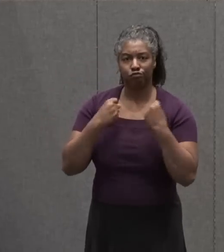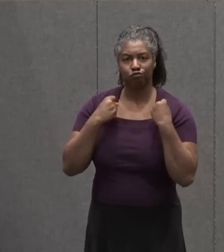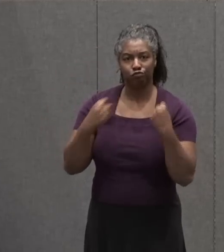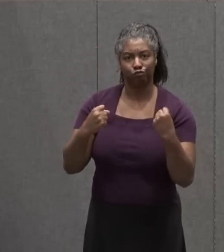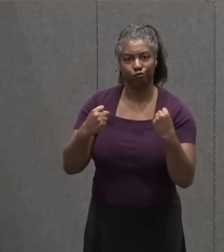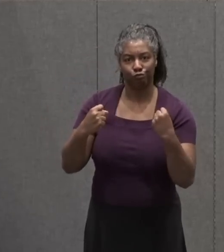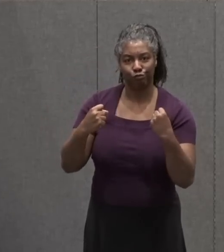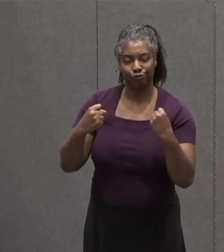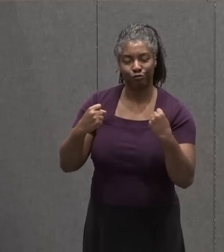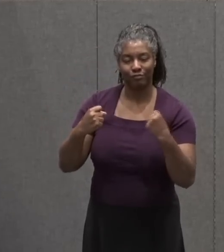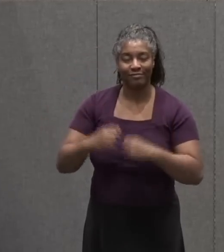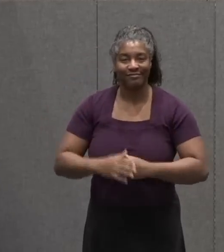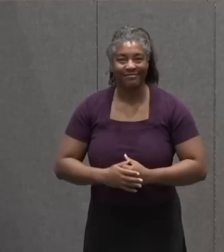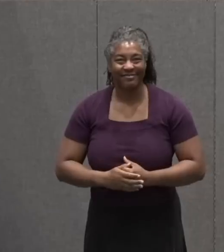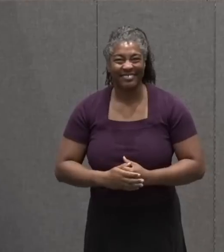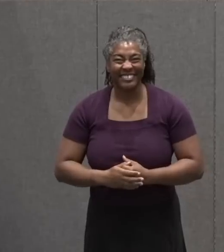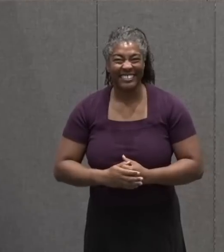with focus power.